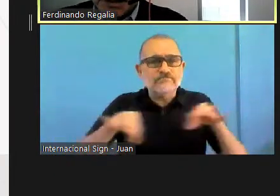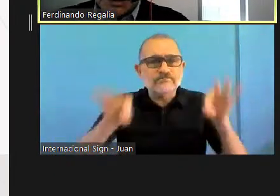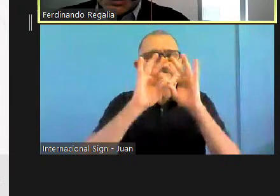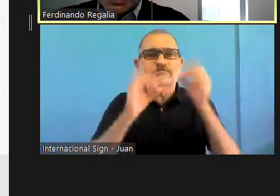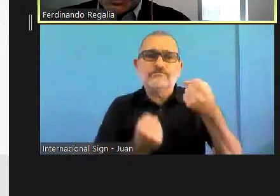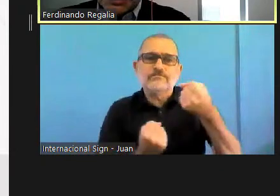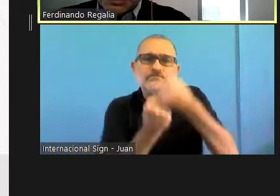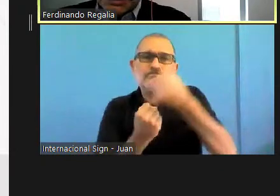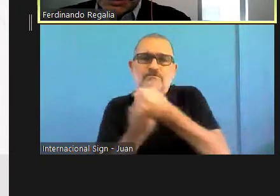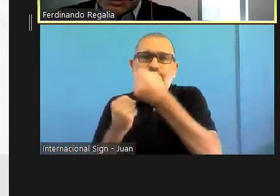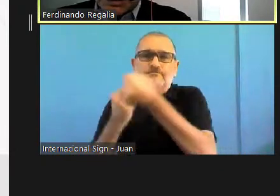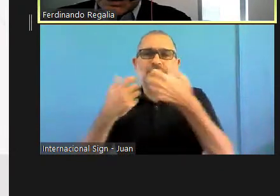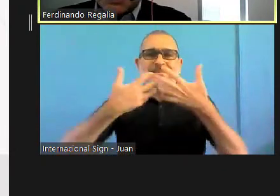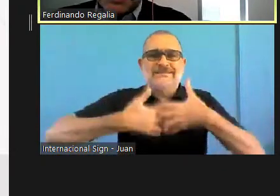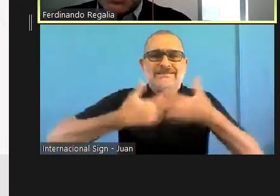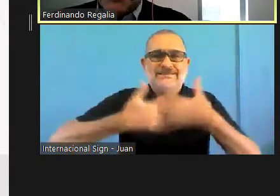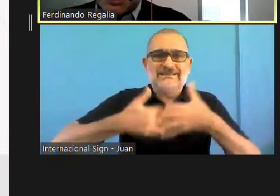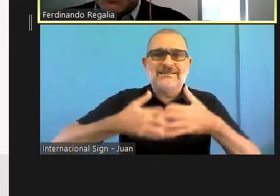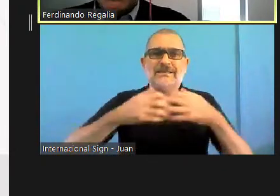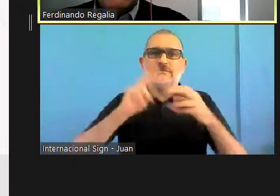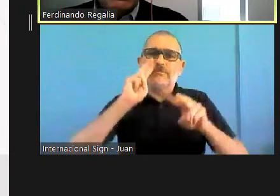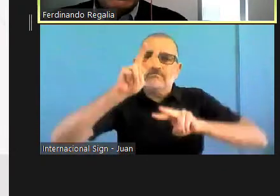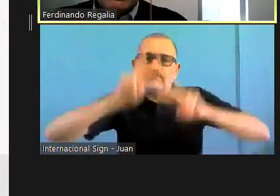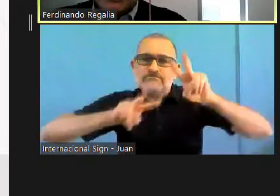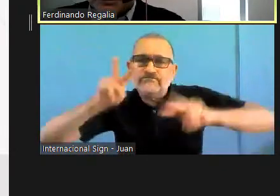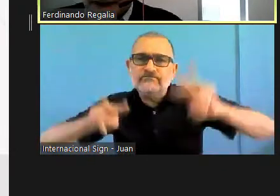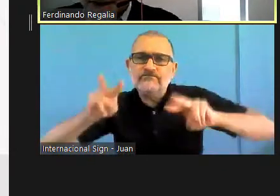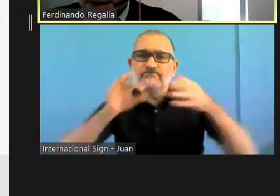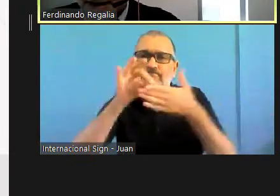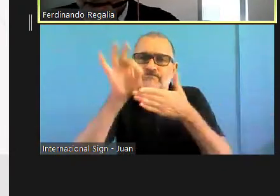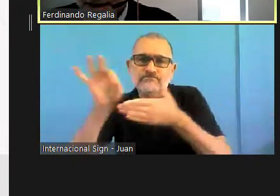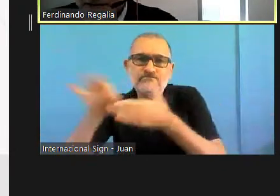The pandemic is a huge tragedy.